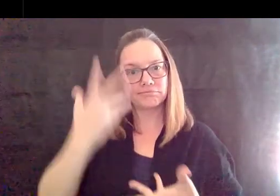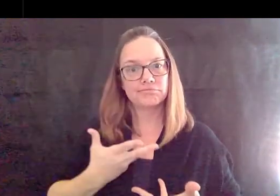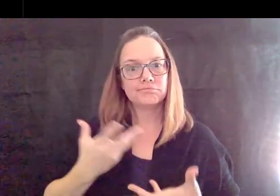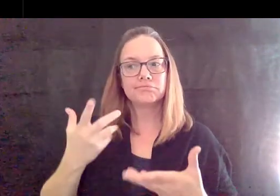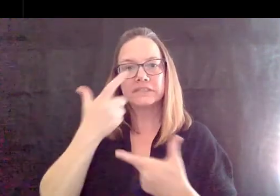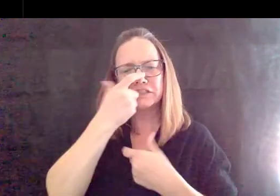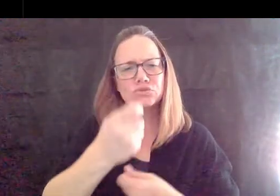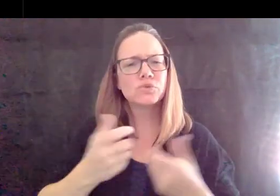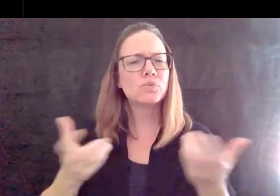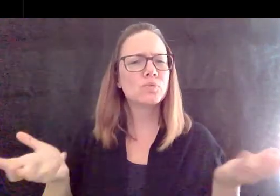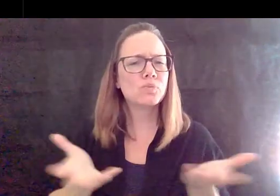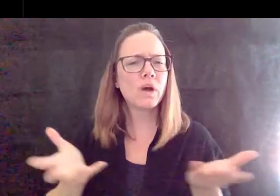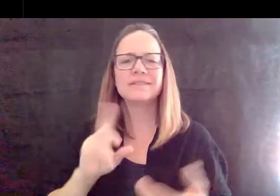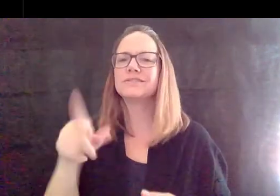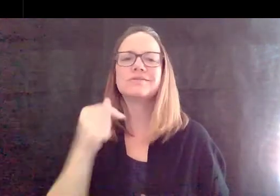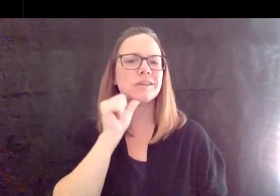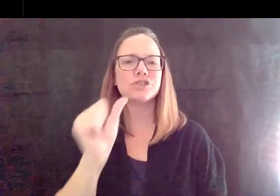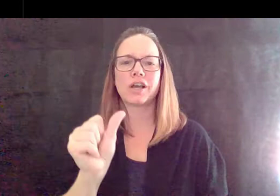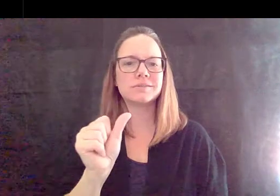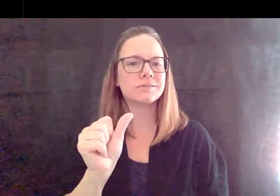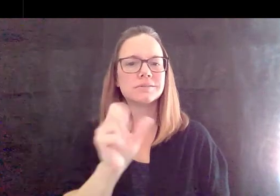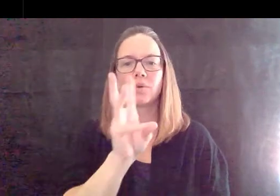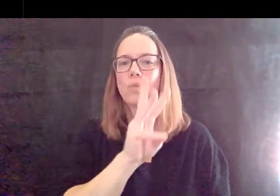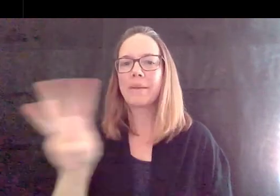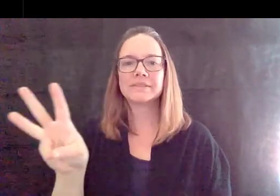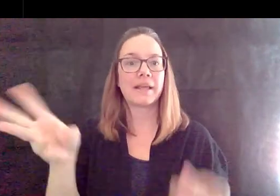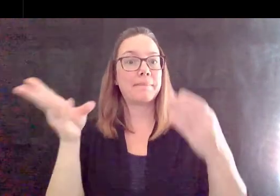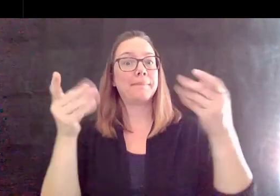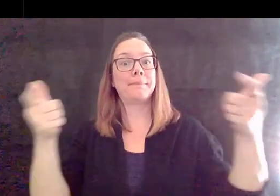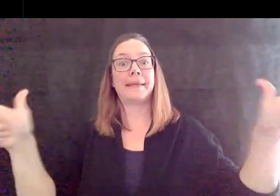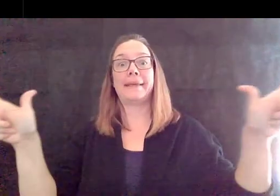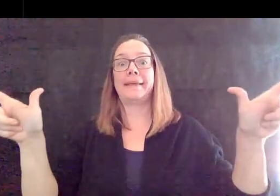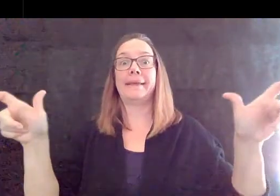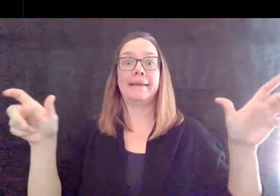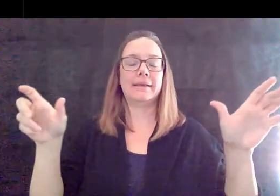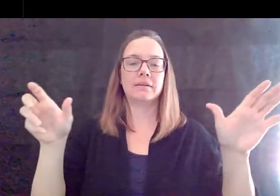what they're interested in. So it's not just a big website of stuff that we think is interesting.